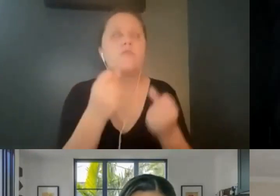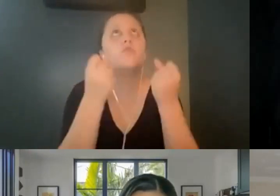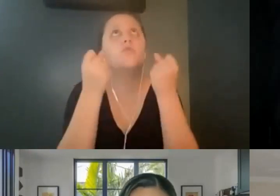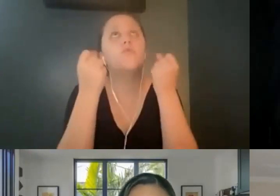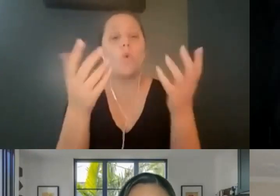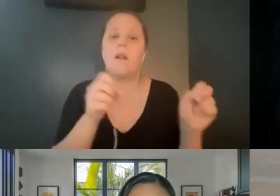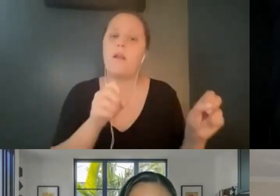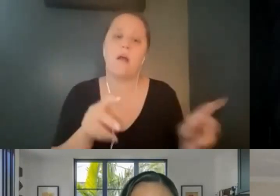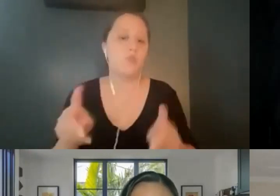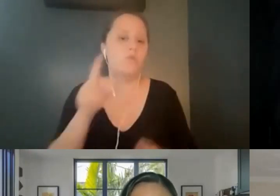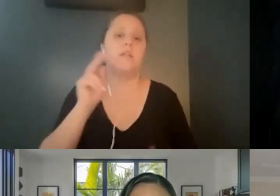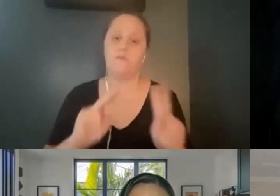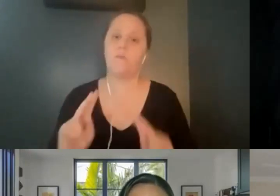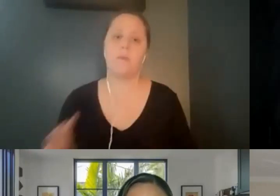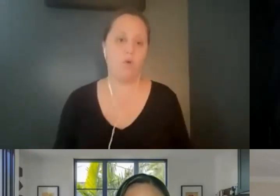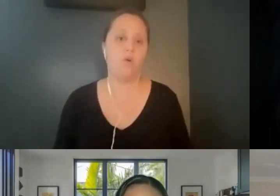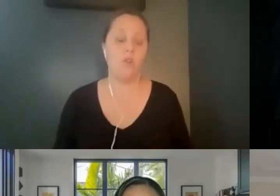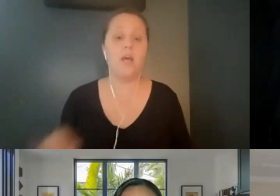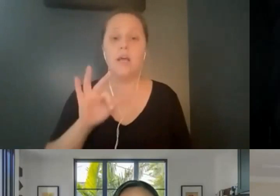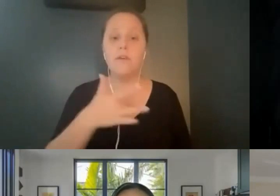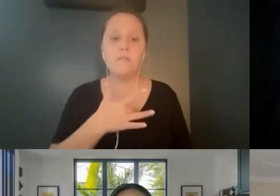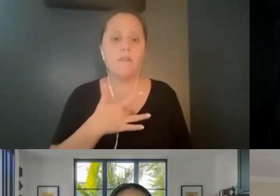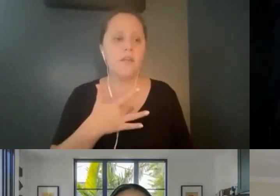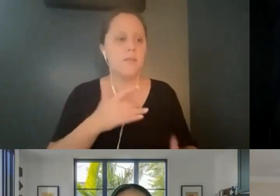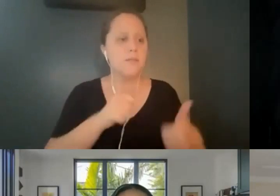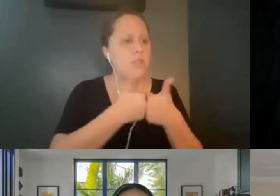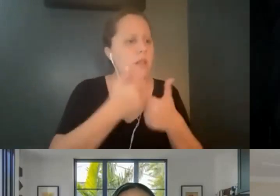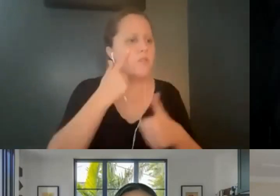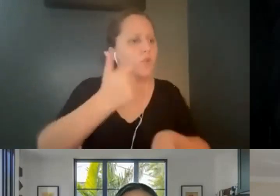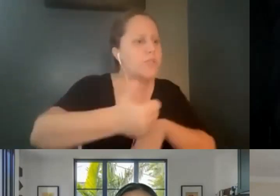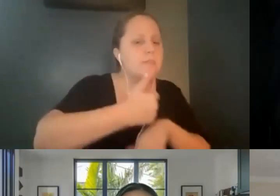For people who have challenges for transportation, whether that's actual, I